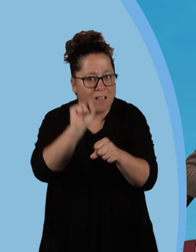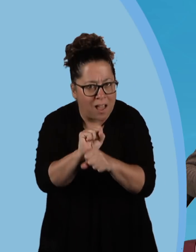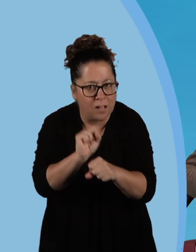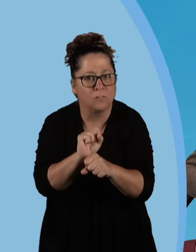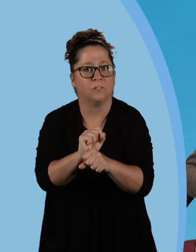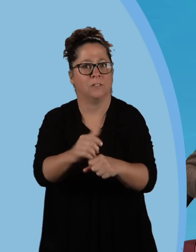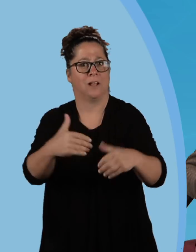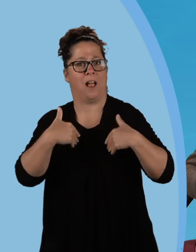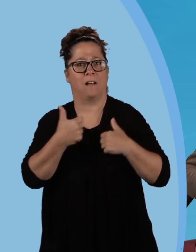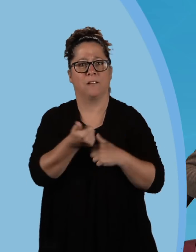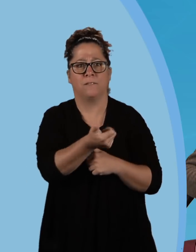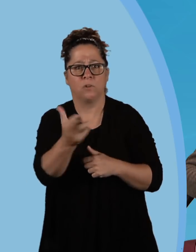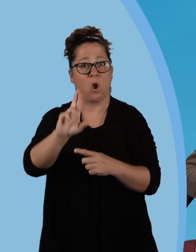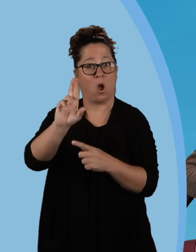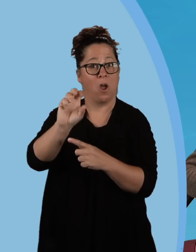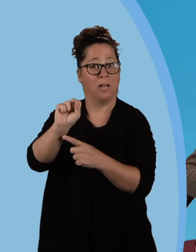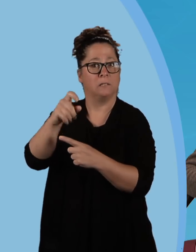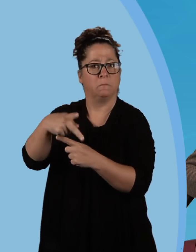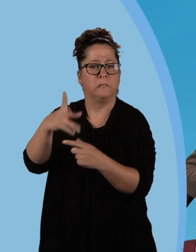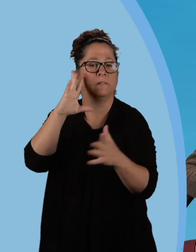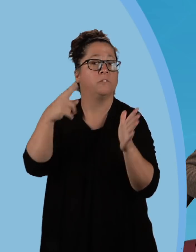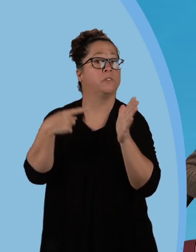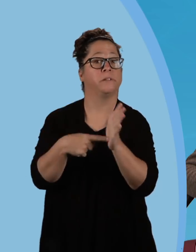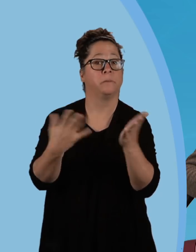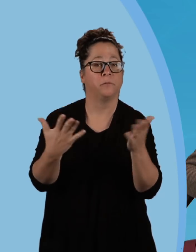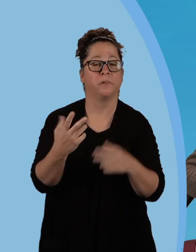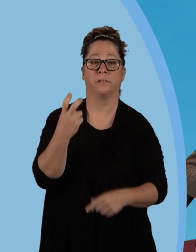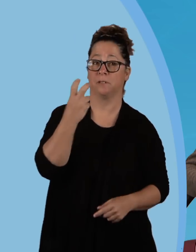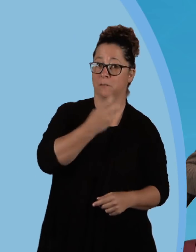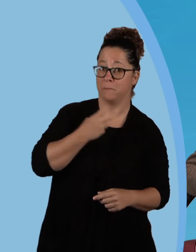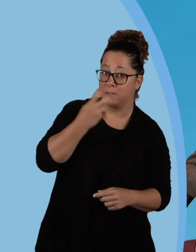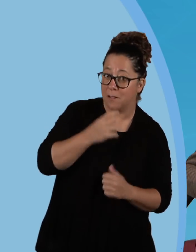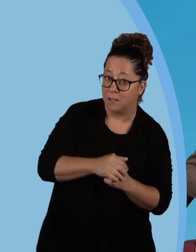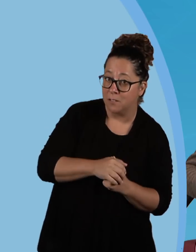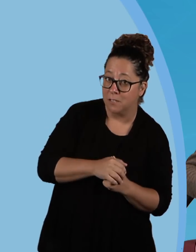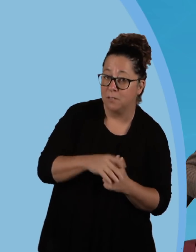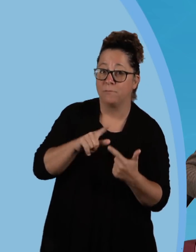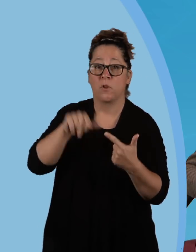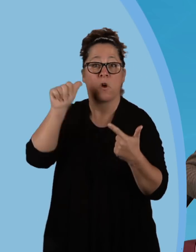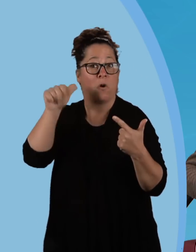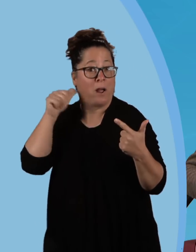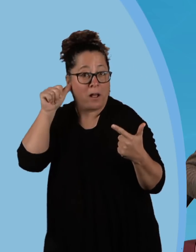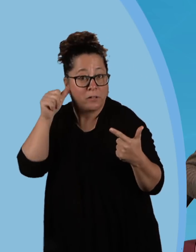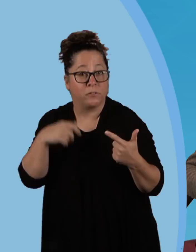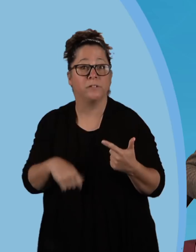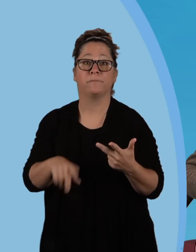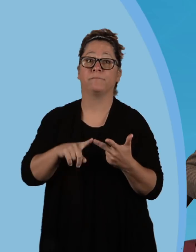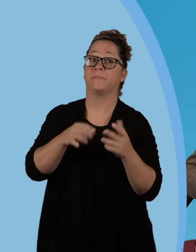There's actually quite a few related service providers, such as speech pathologists, audiologists,